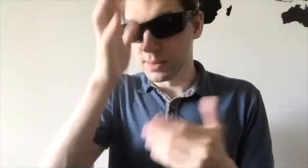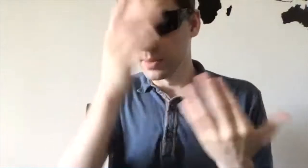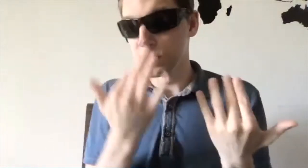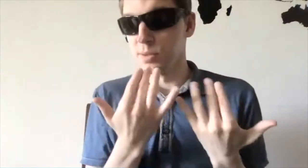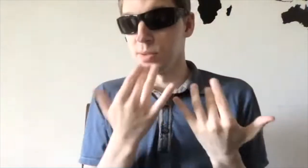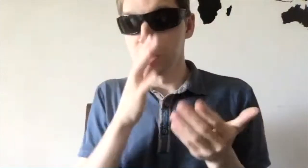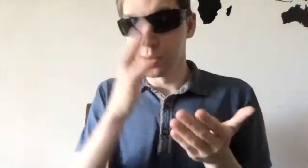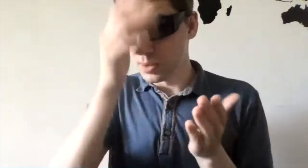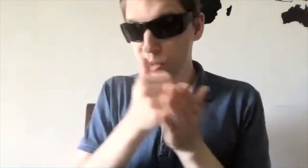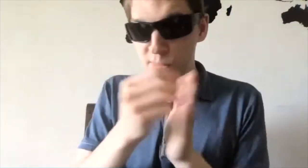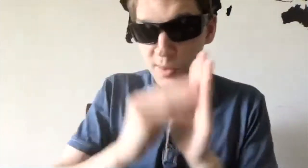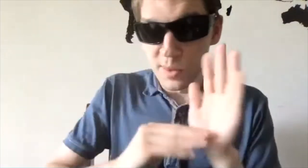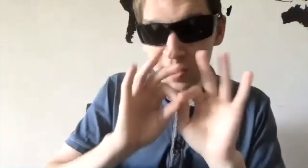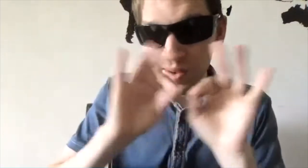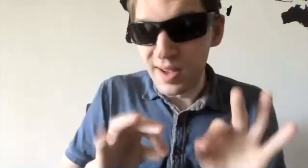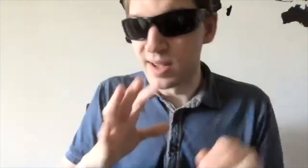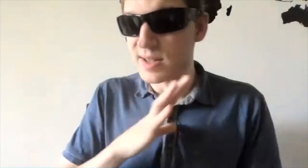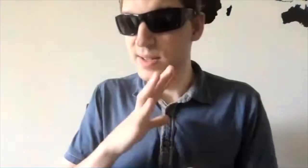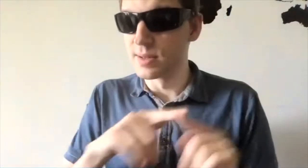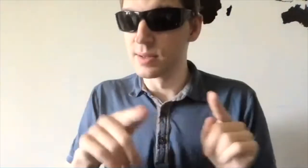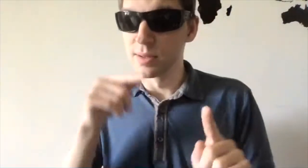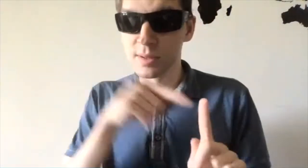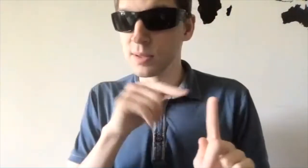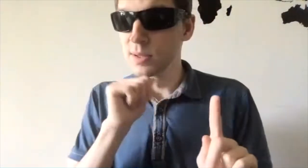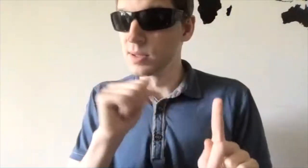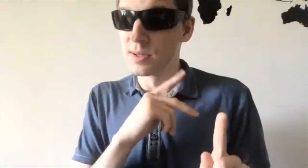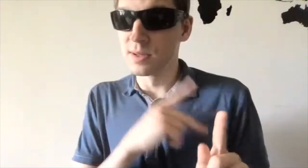and drive me to an appointment and then become that- I don't like that. I like the separation there.